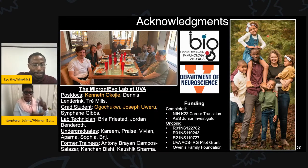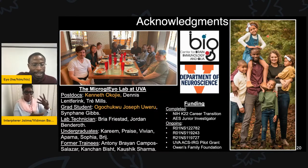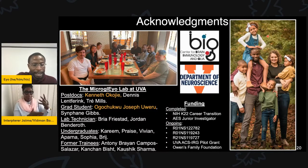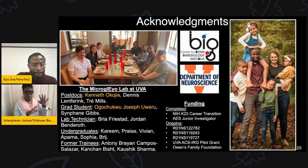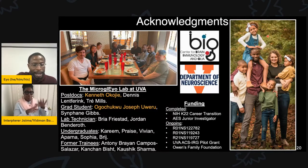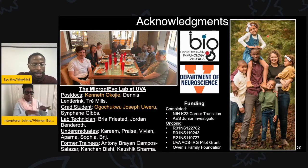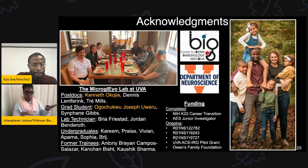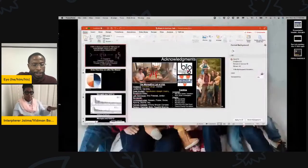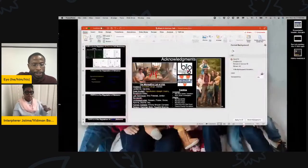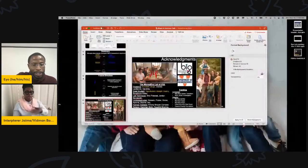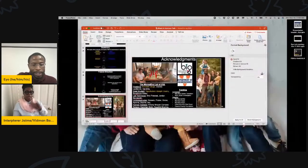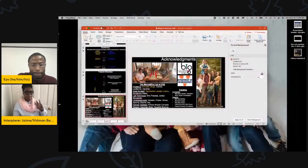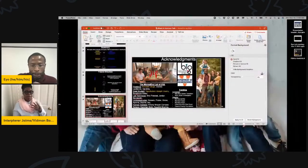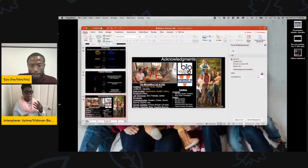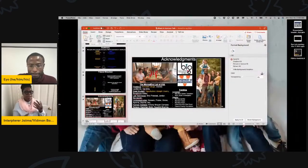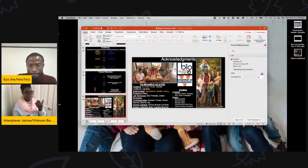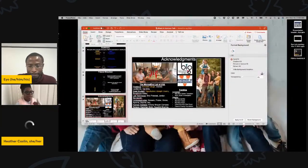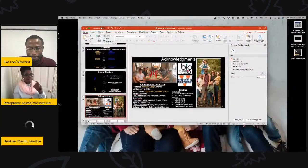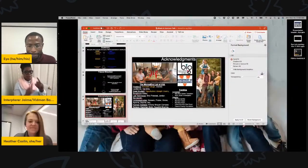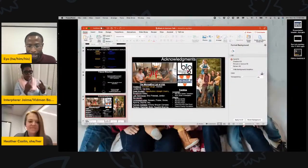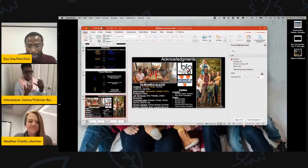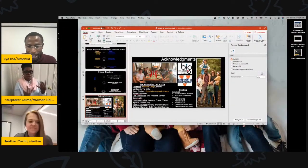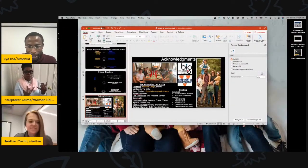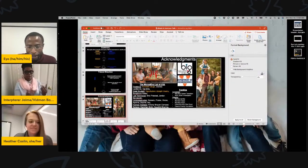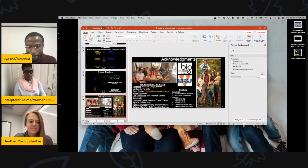to take any questions at this point. Thank you.